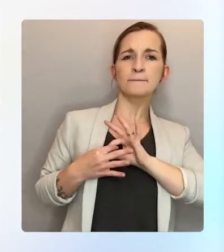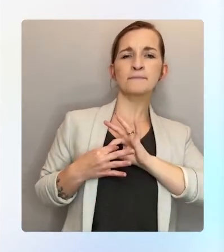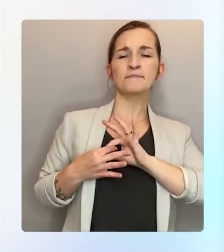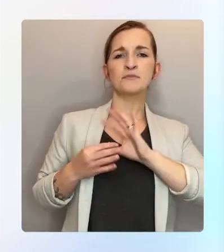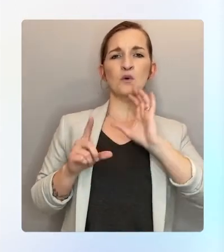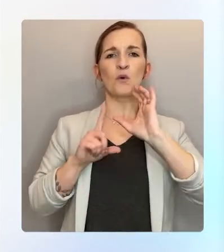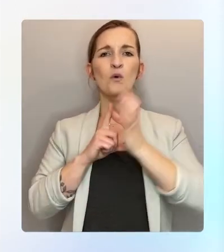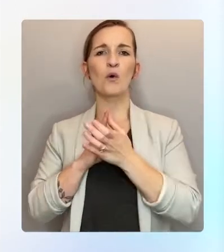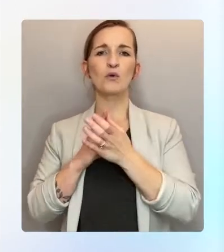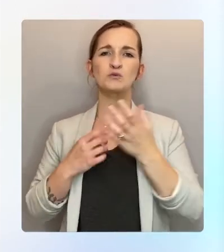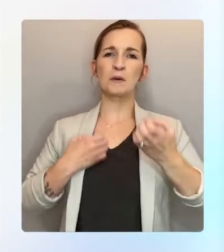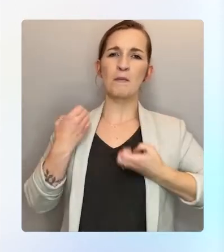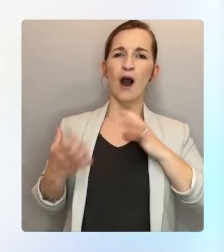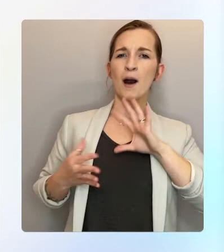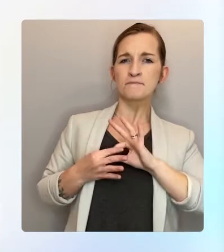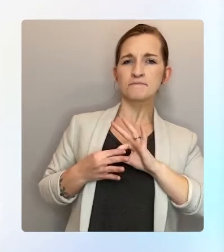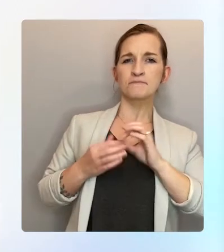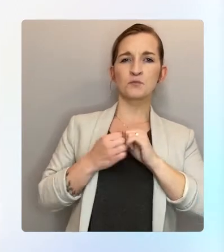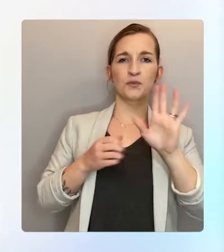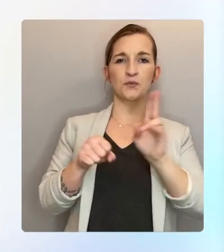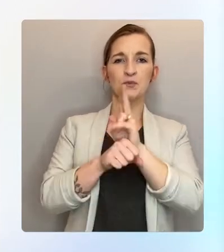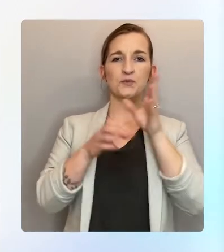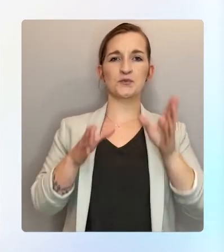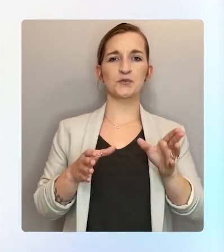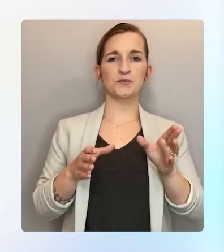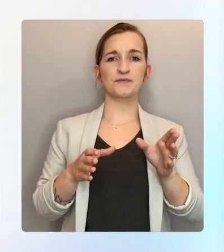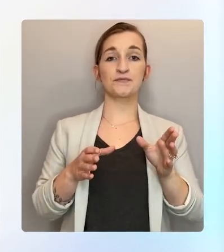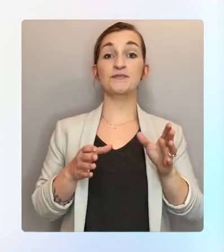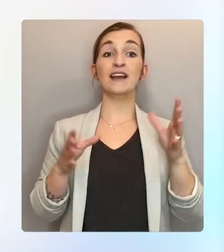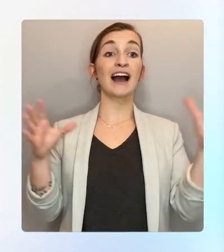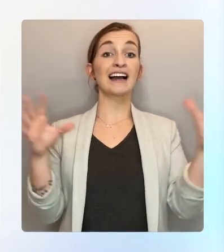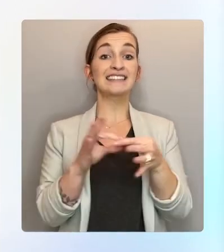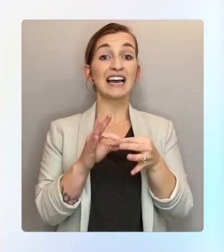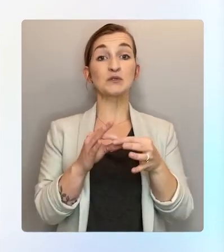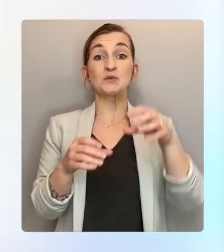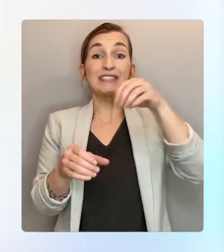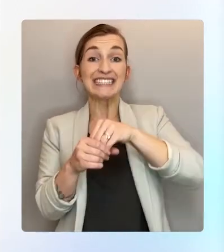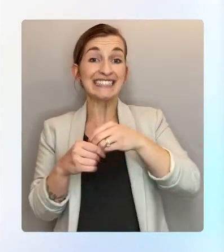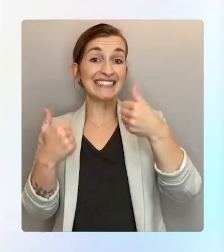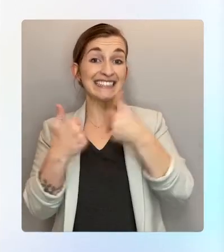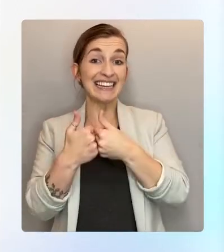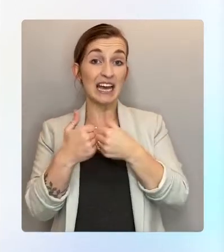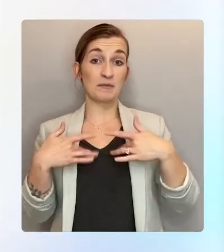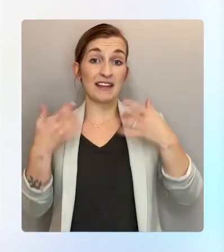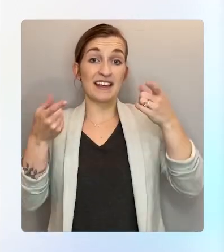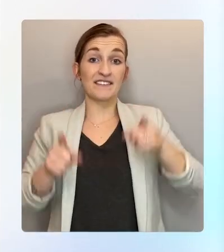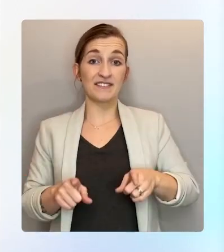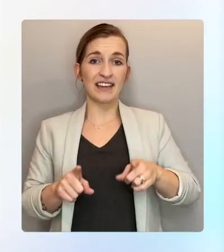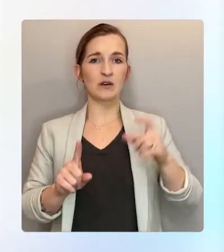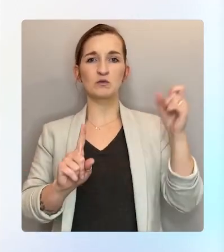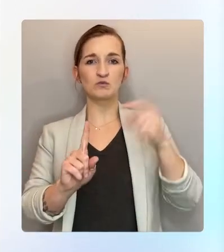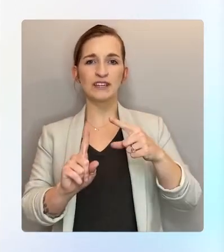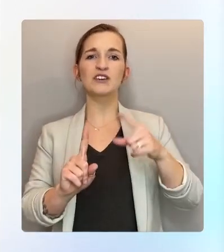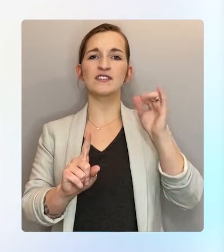Connecting your IAP to an in-game event or trigger also creates a reason for purchase and engagement.